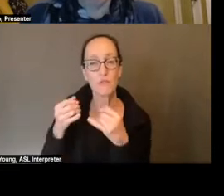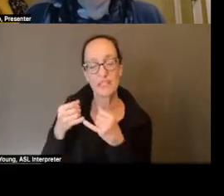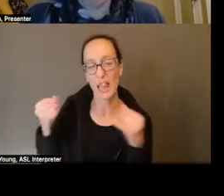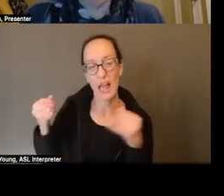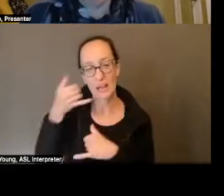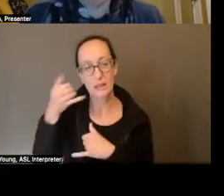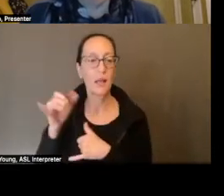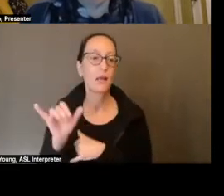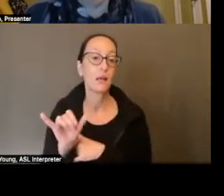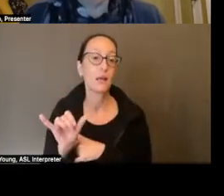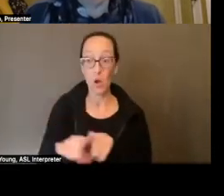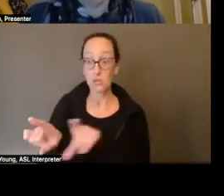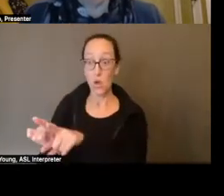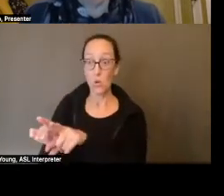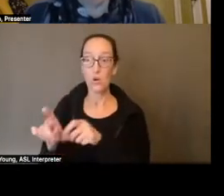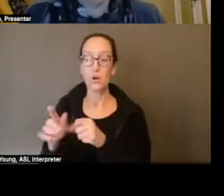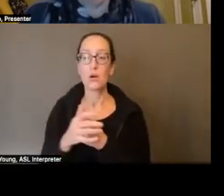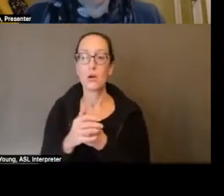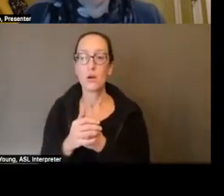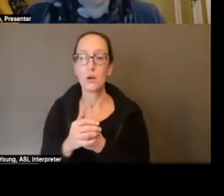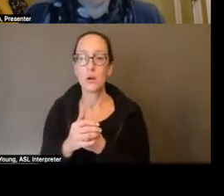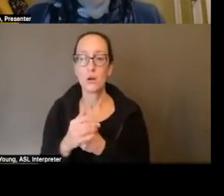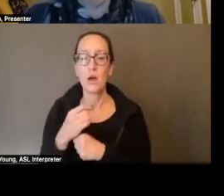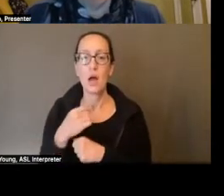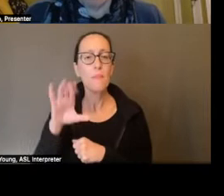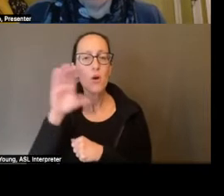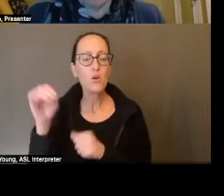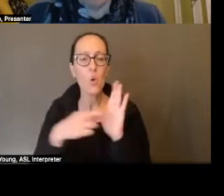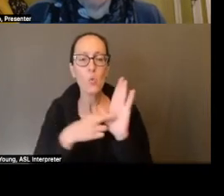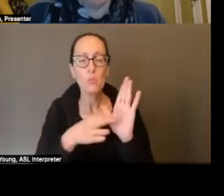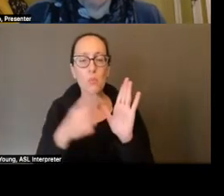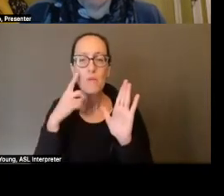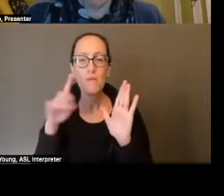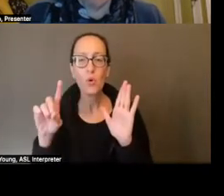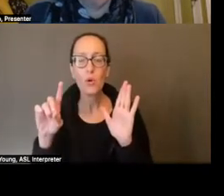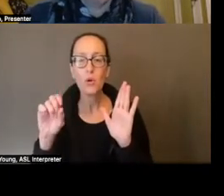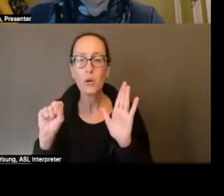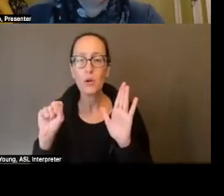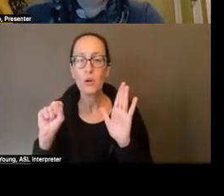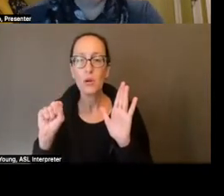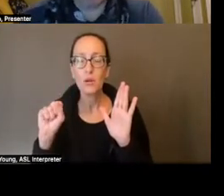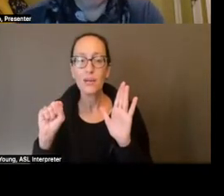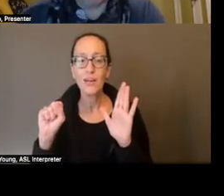And I am also a co-rep for Spring Camp Cheerio. Sorry.